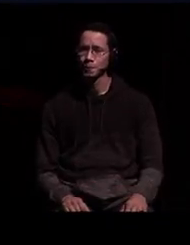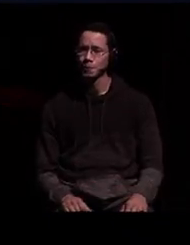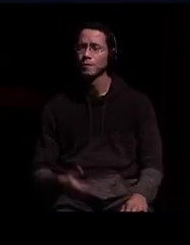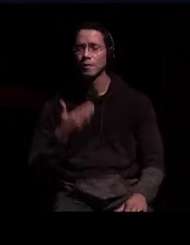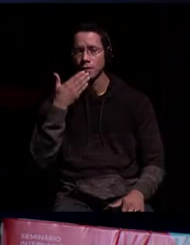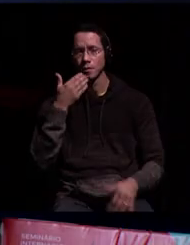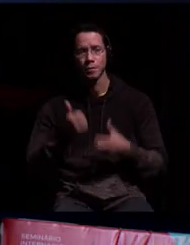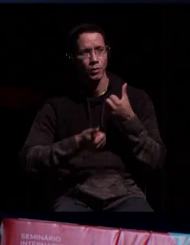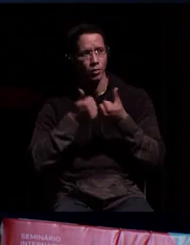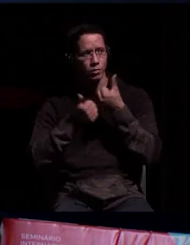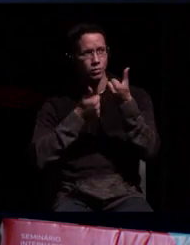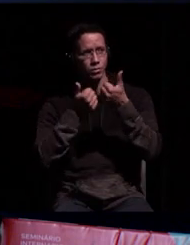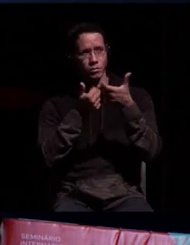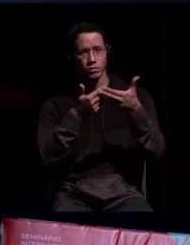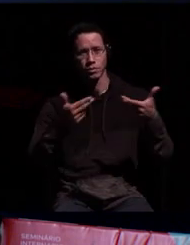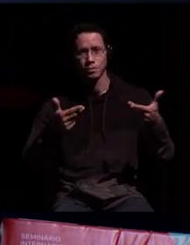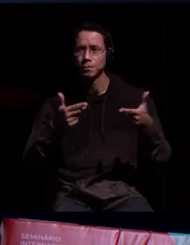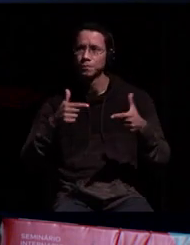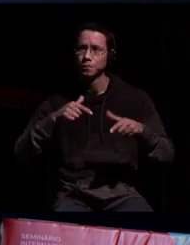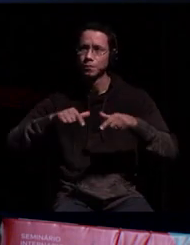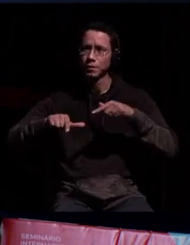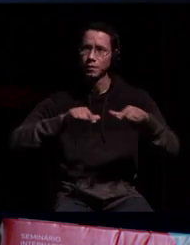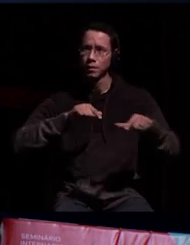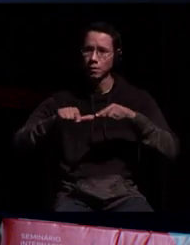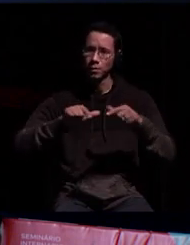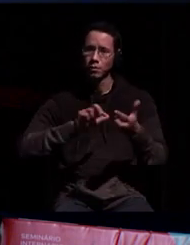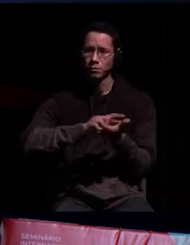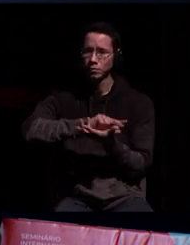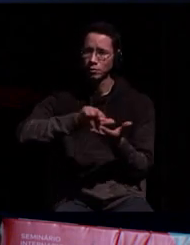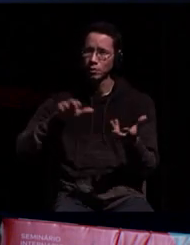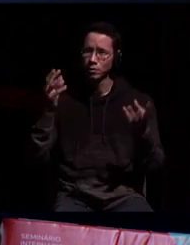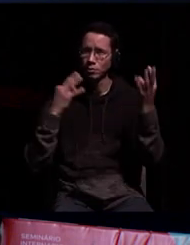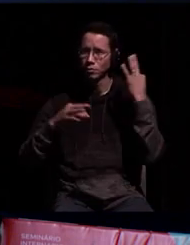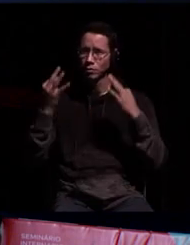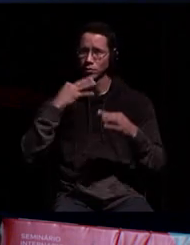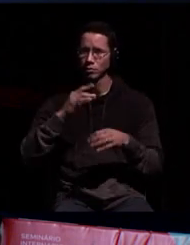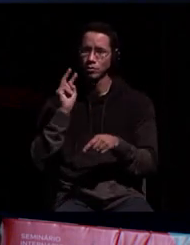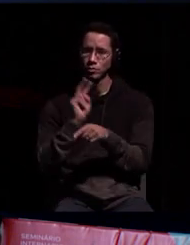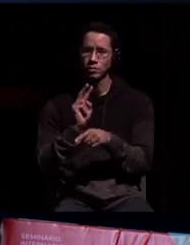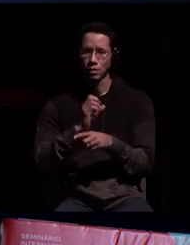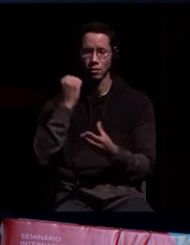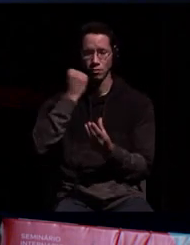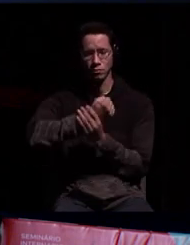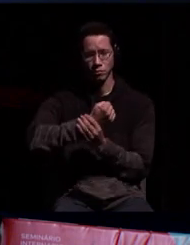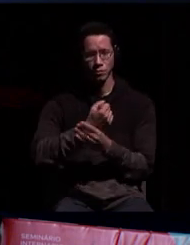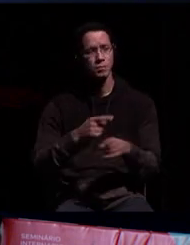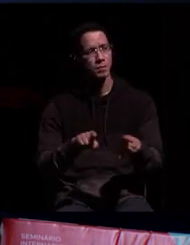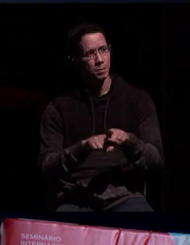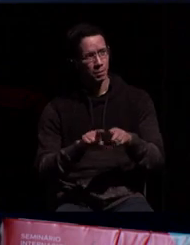a tourism that is sustainable, inclusive, and of good quality for people